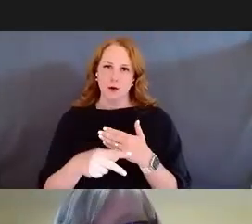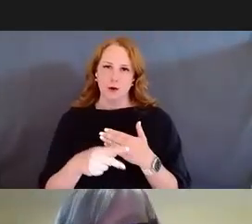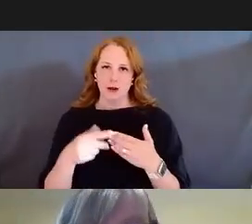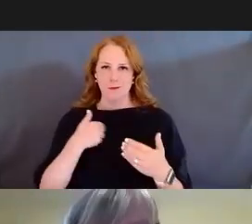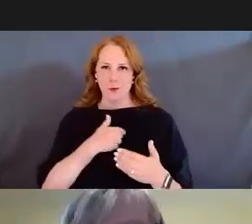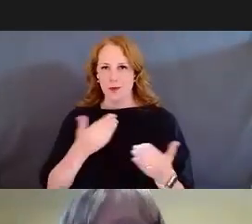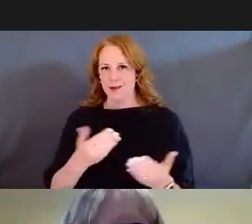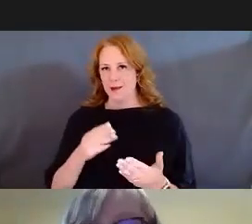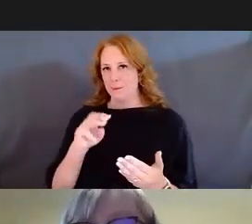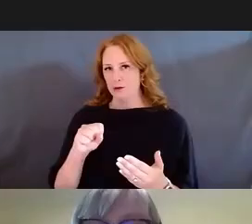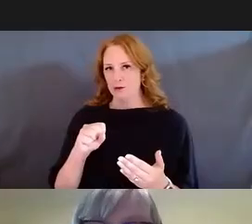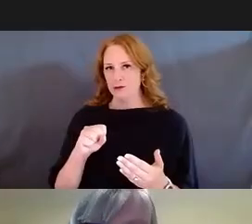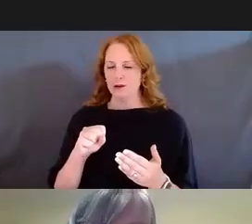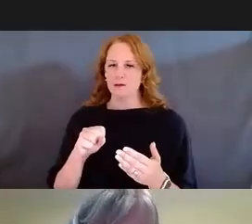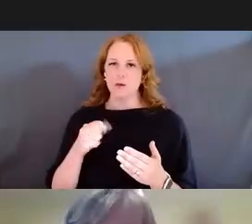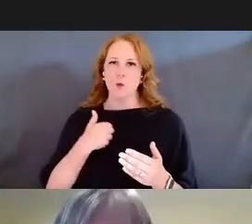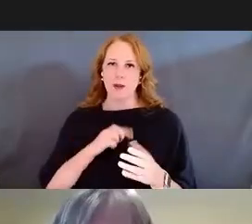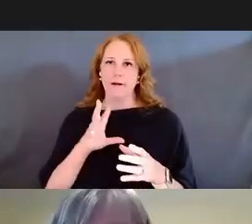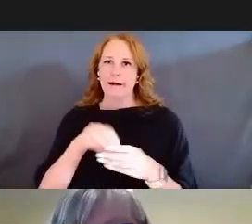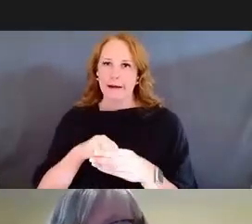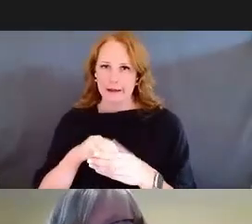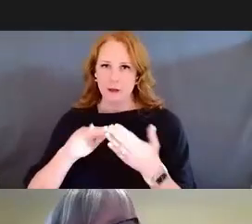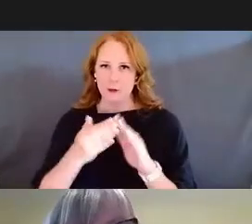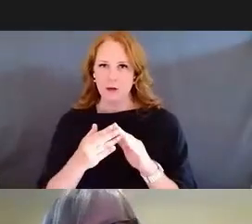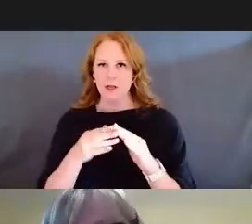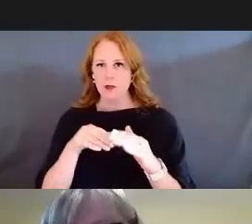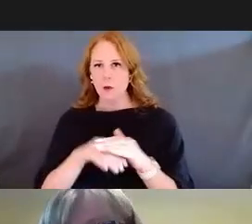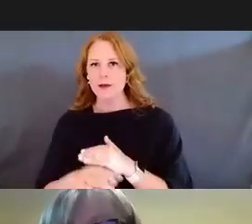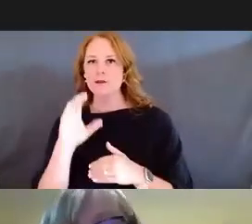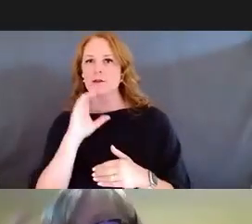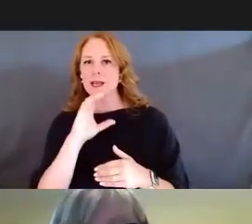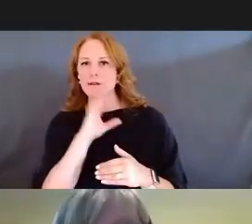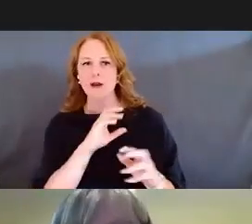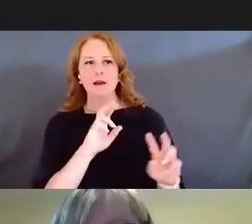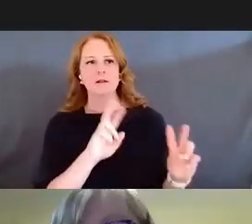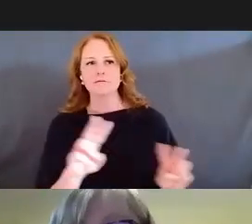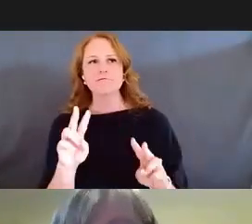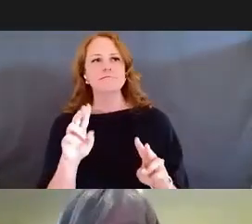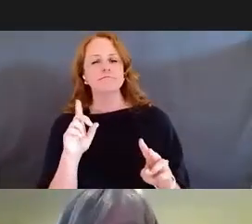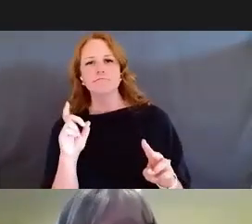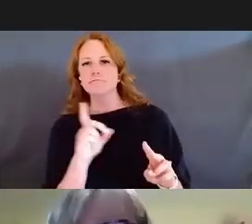is that going into the cafe, walking through the campuses, uh going to events, you're running into,